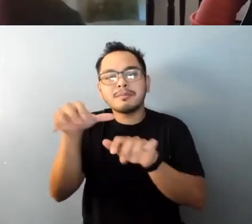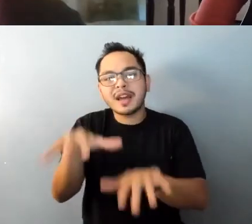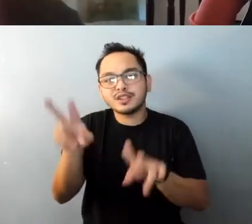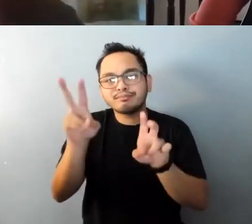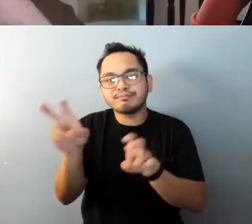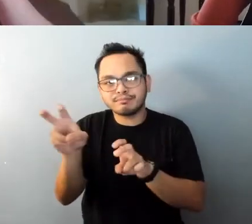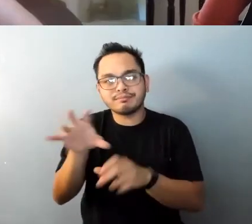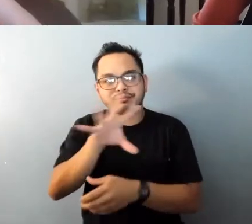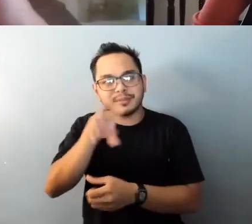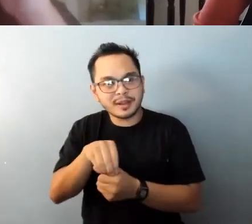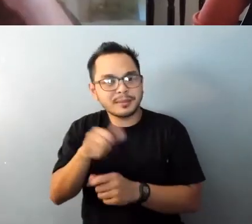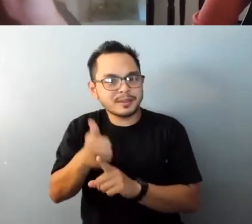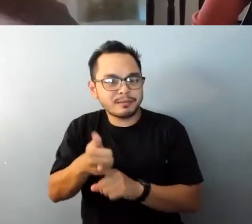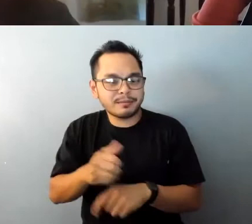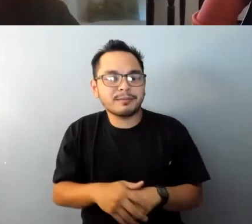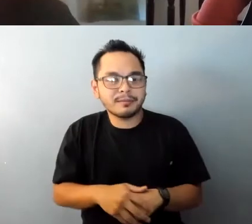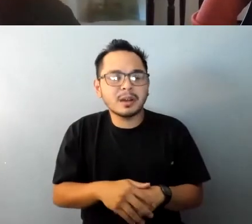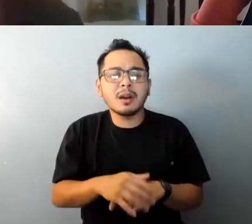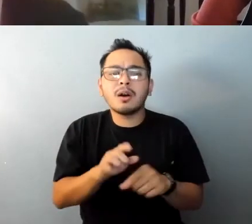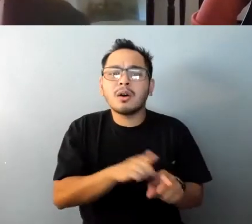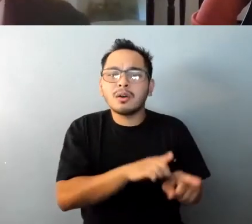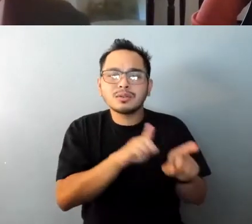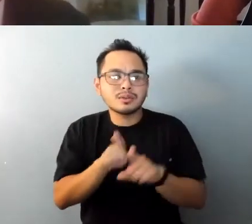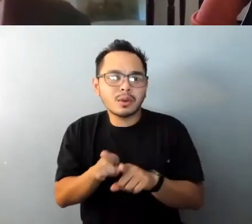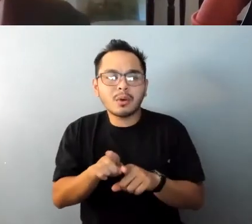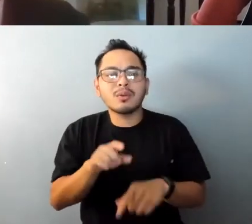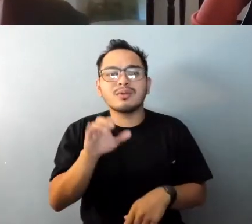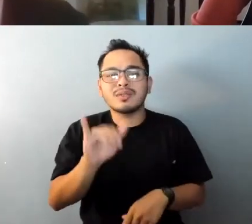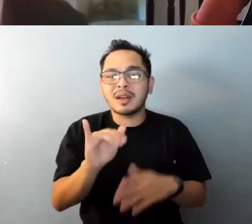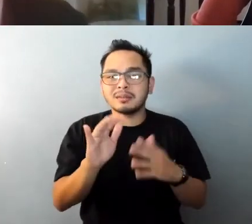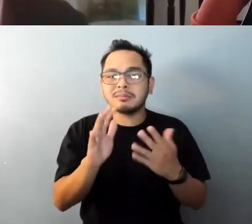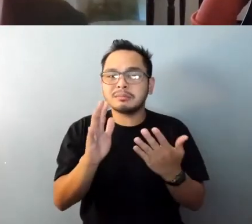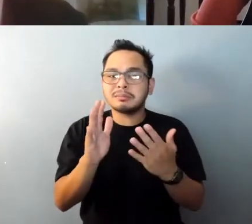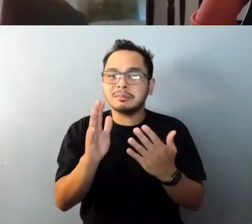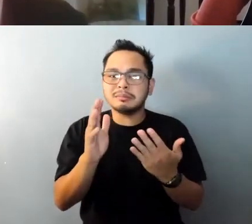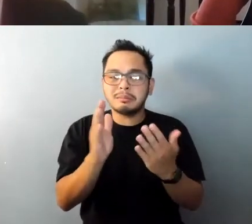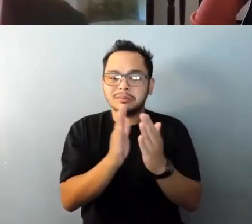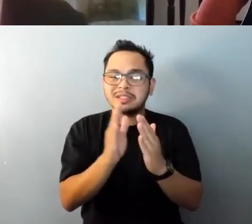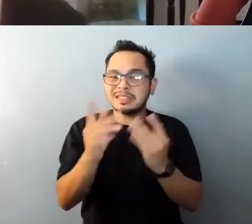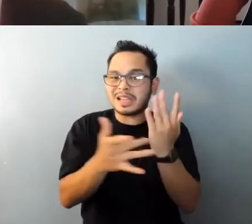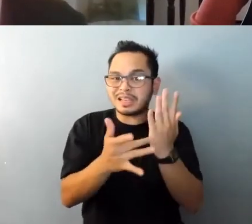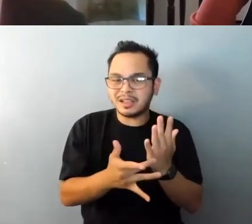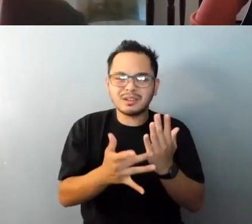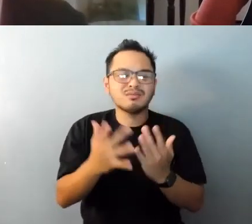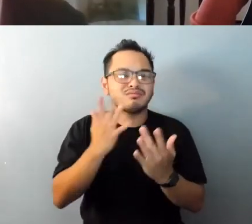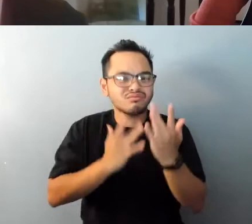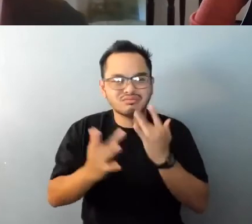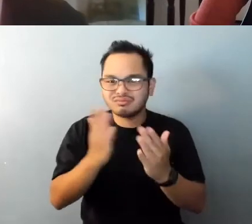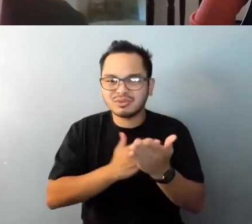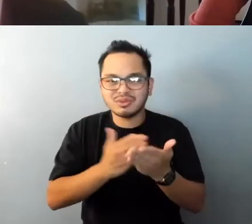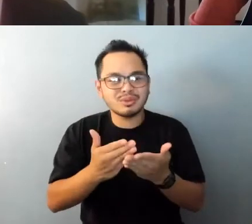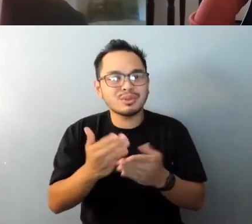But you know, it is also very fraught literary technique because it also brings to mind other